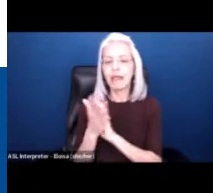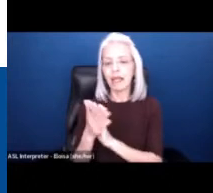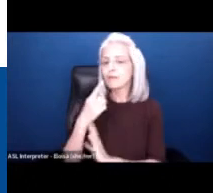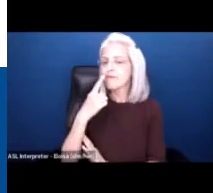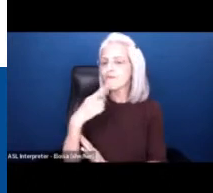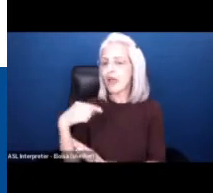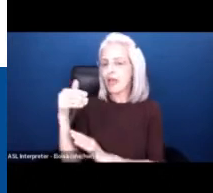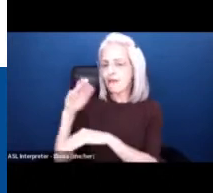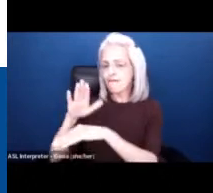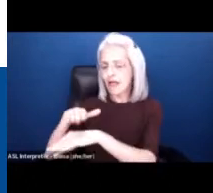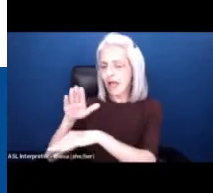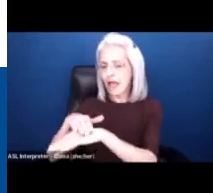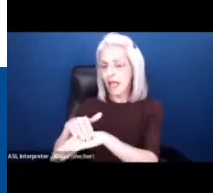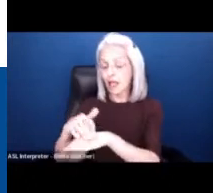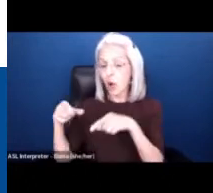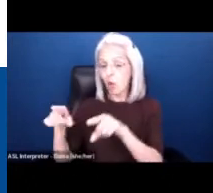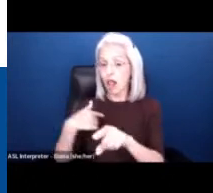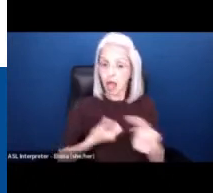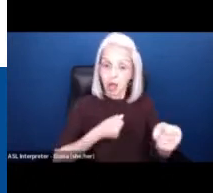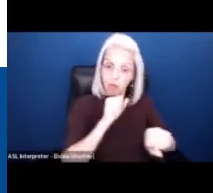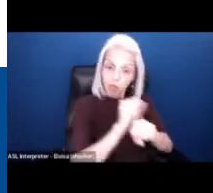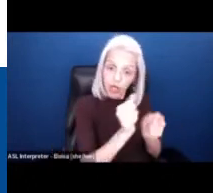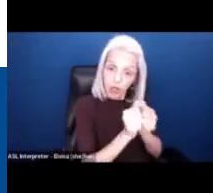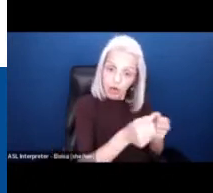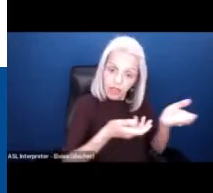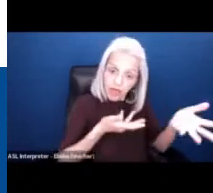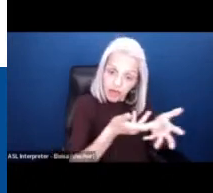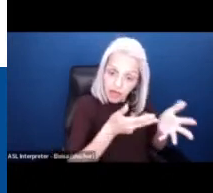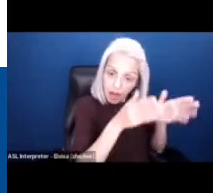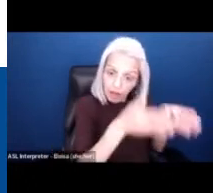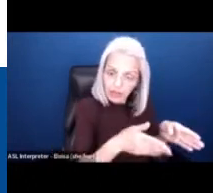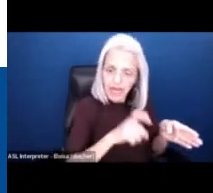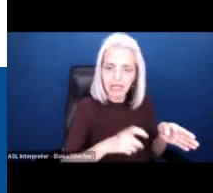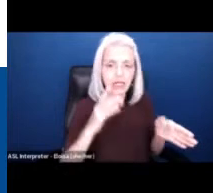shouldn't be looking out for cognitive or, or behavioral issues that are a result of the